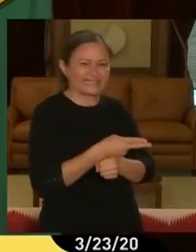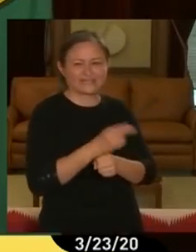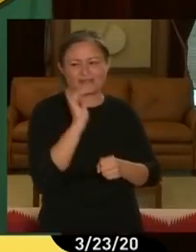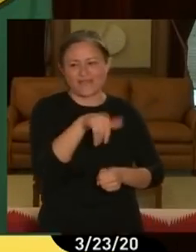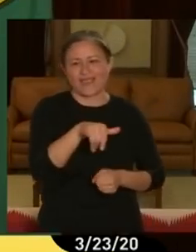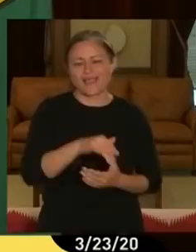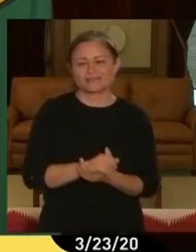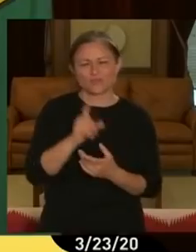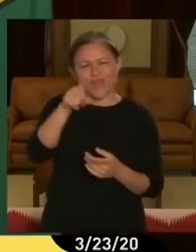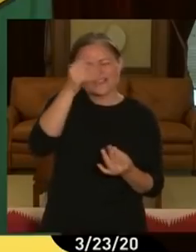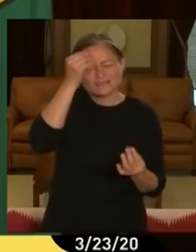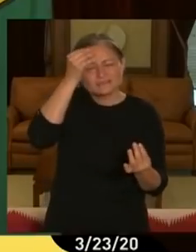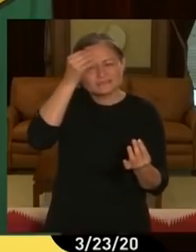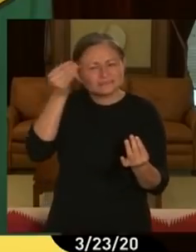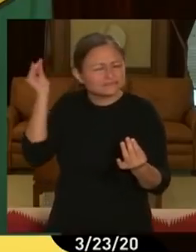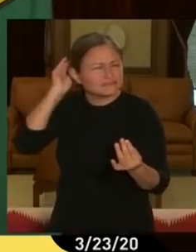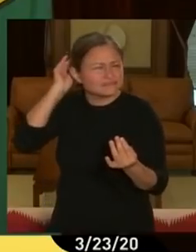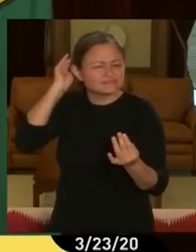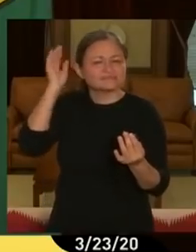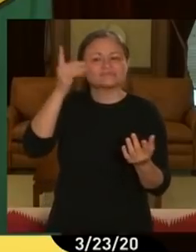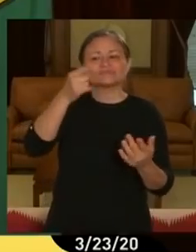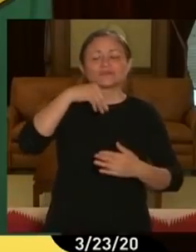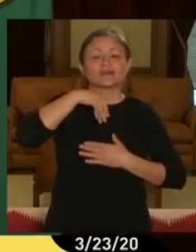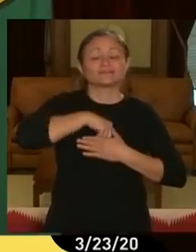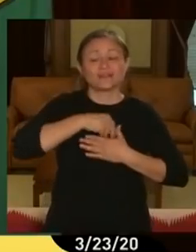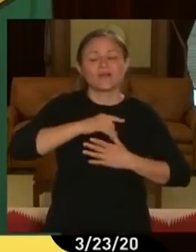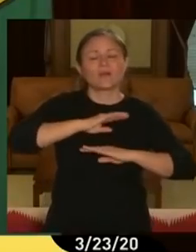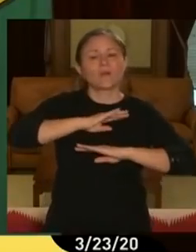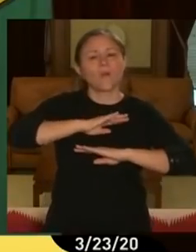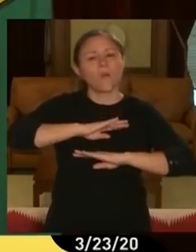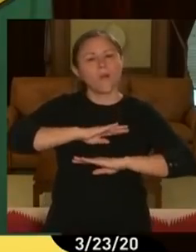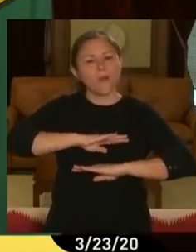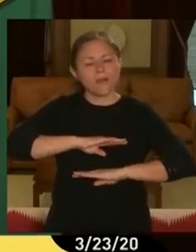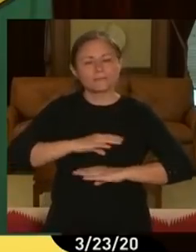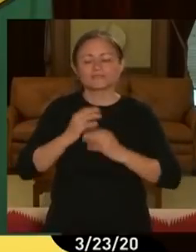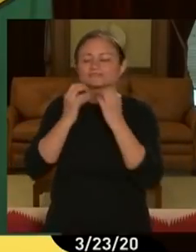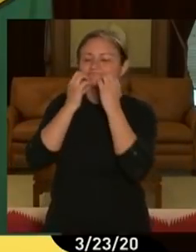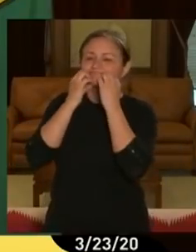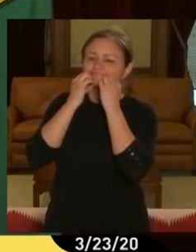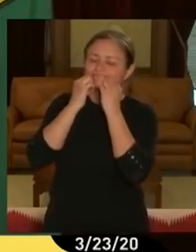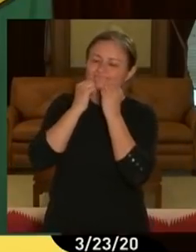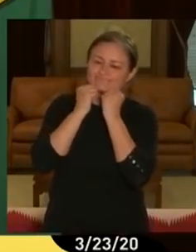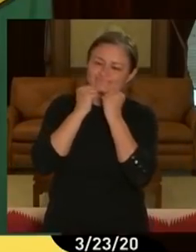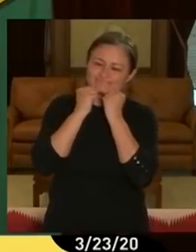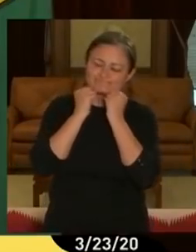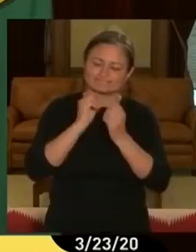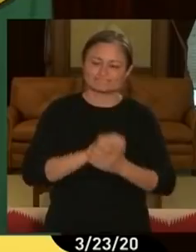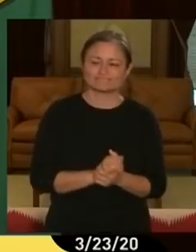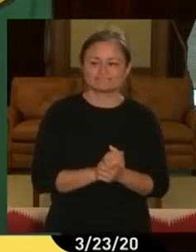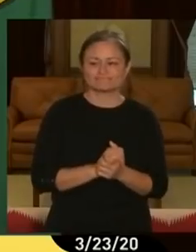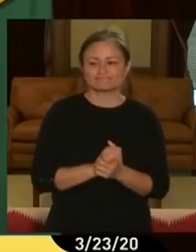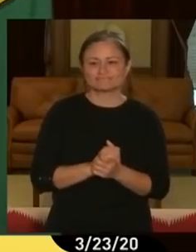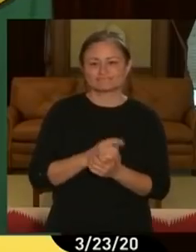IF WE ARE TO WIN. WE NEED EVERY WASHINGTONIAN TO BE THOUGHTFUL AND CALM AND